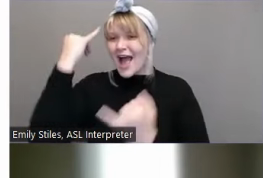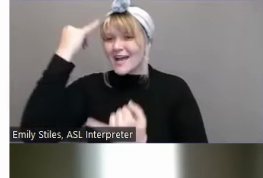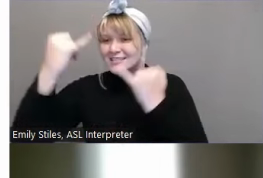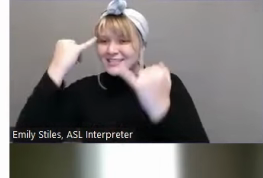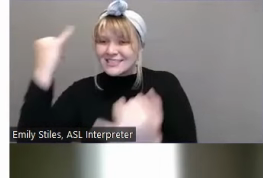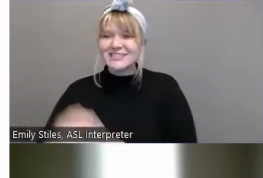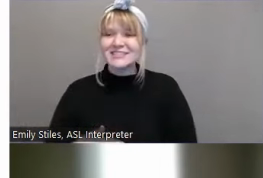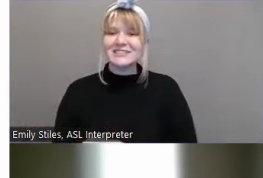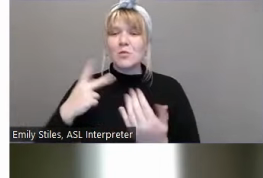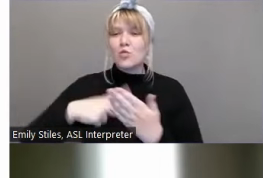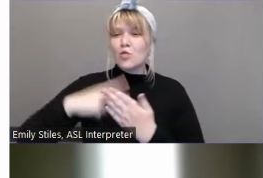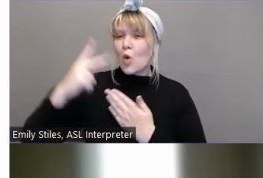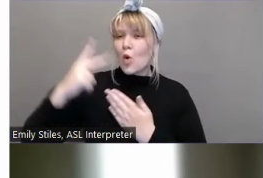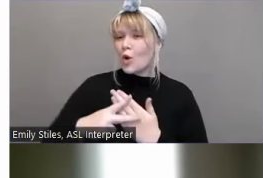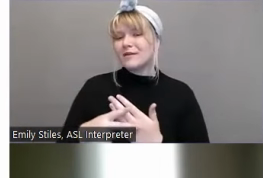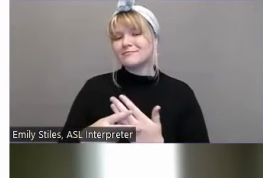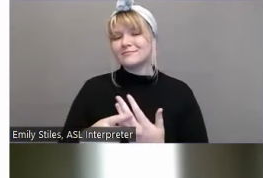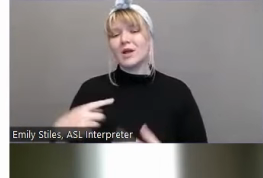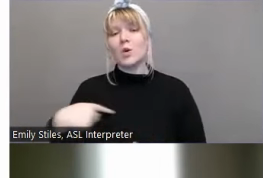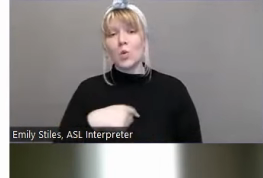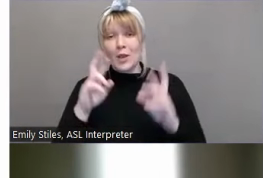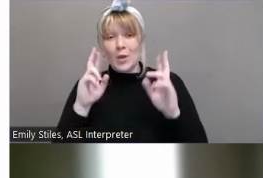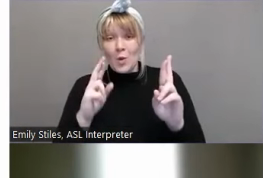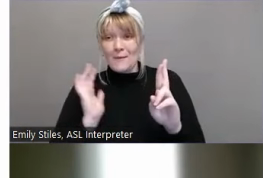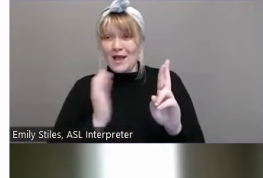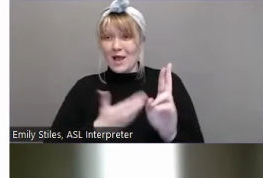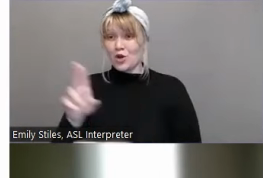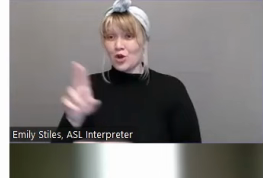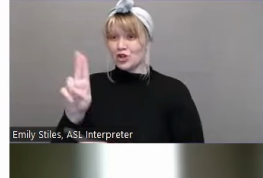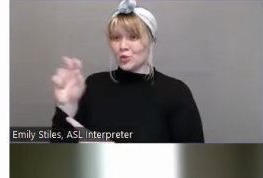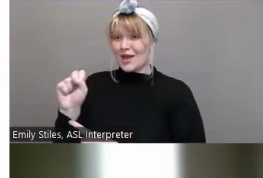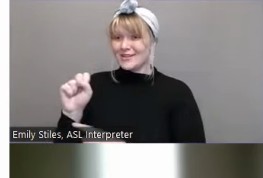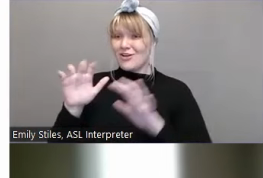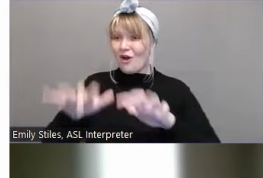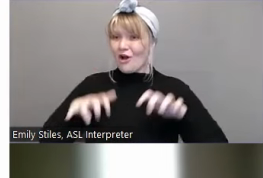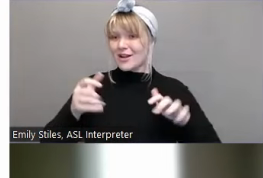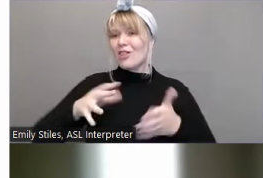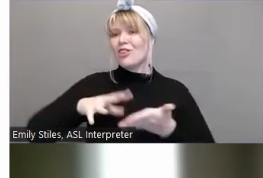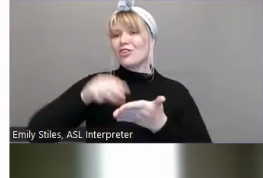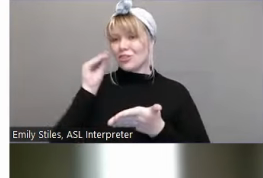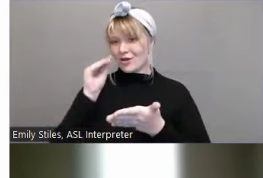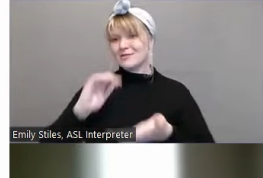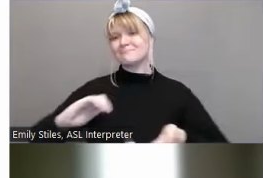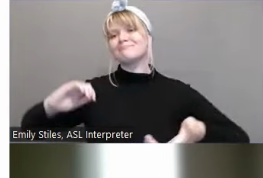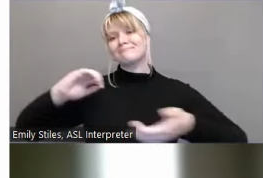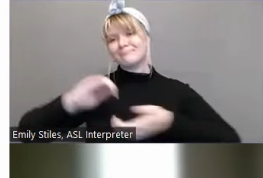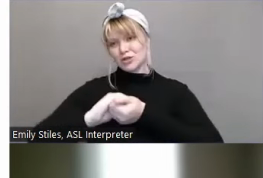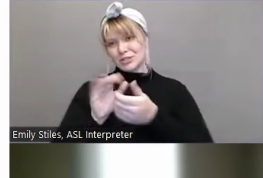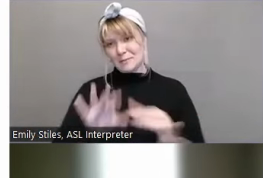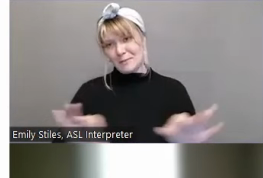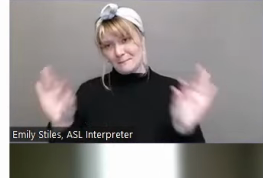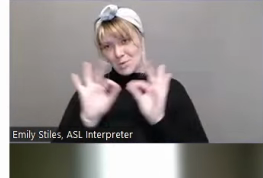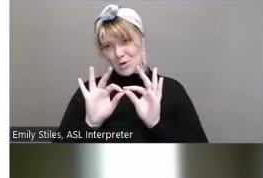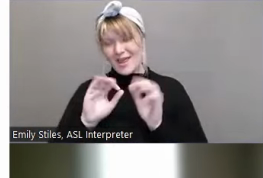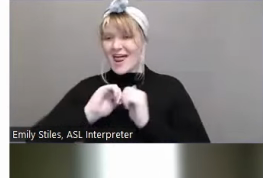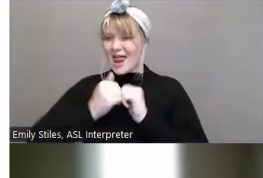And we hope you as the audience learned the importance of the partnerships and what made them effective and how they work together.